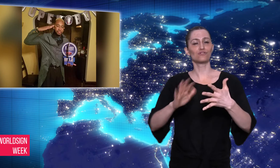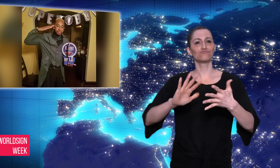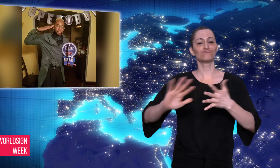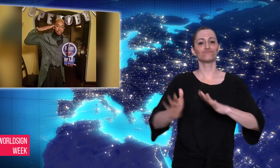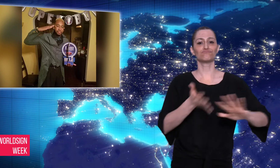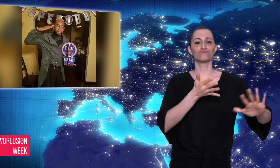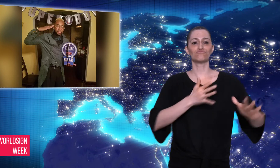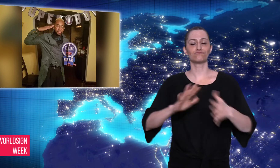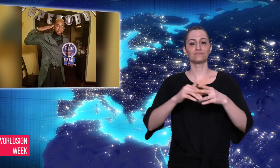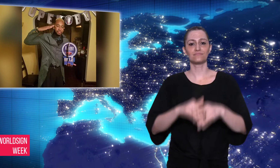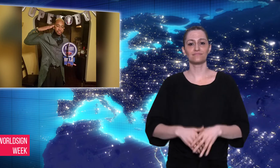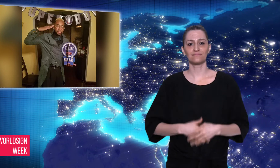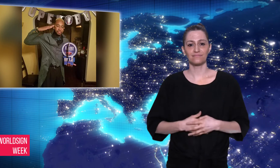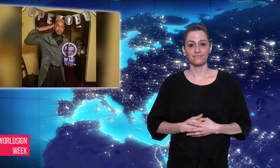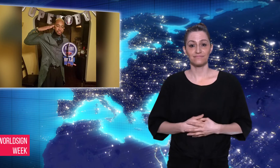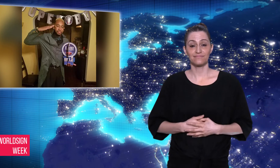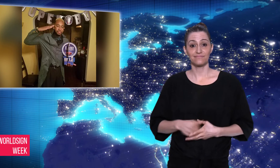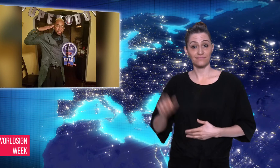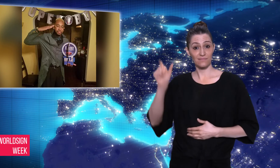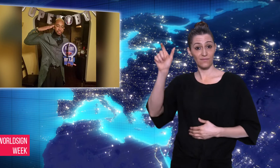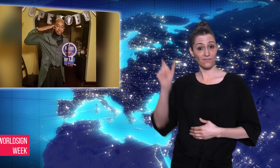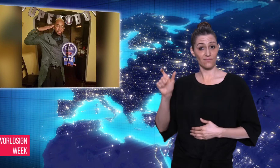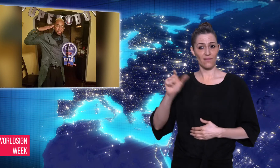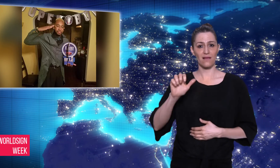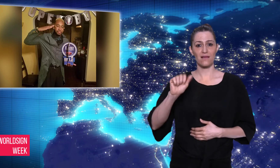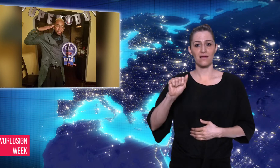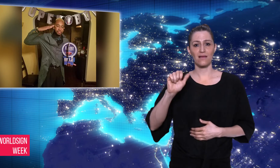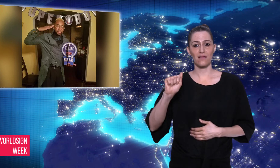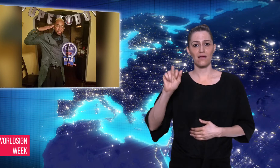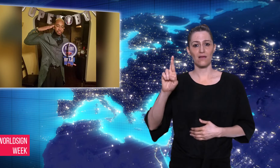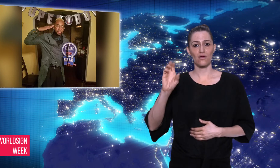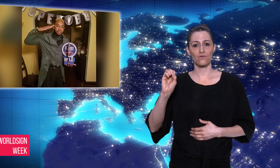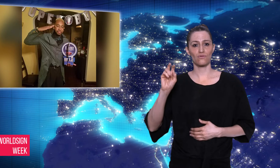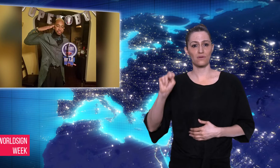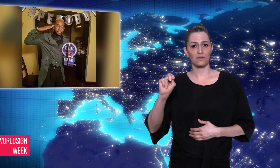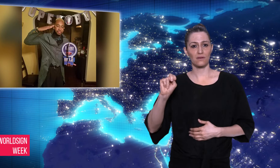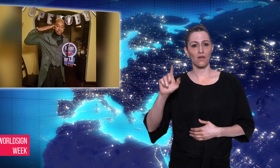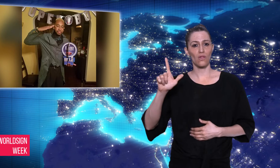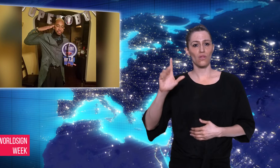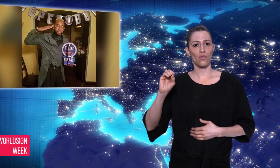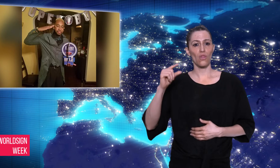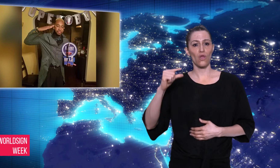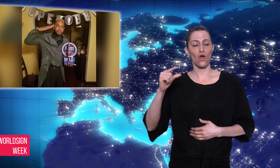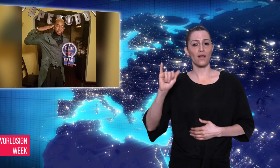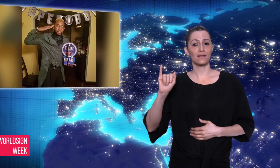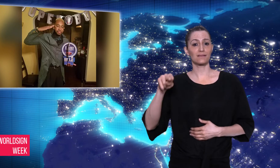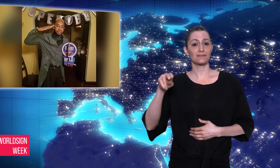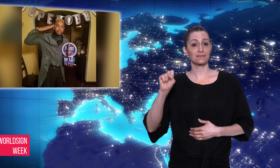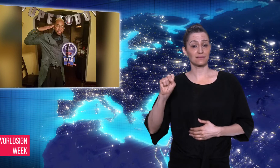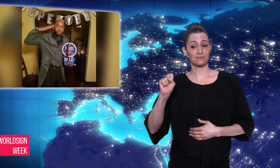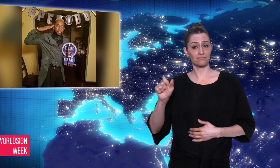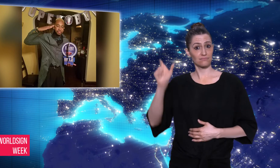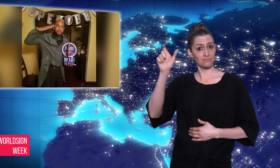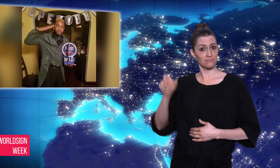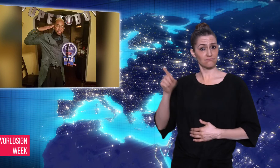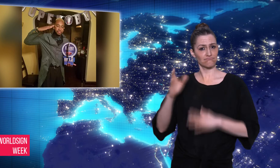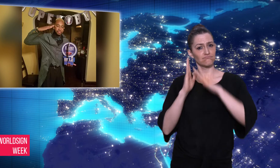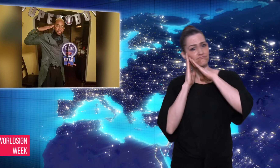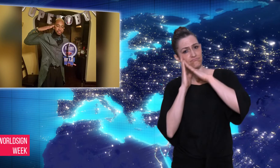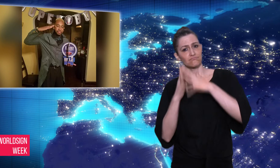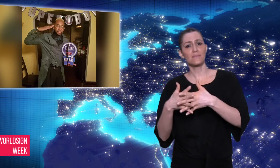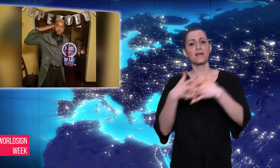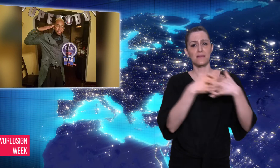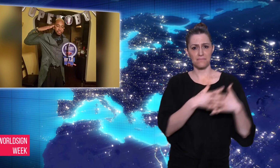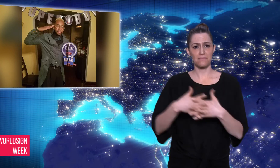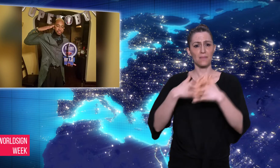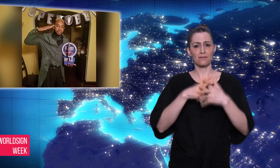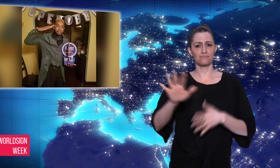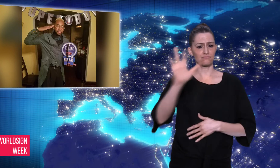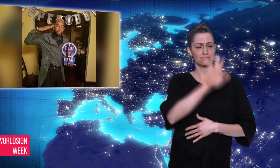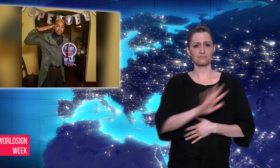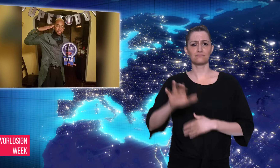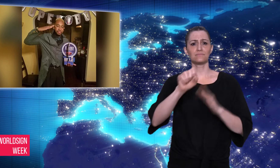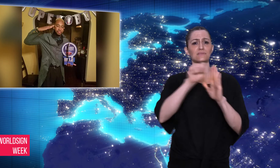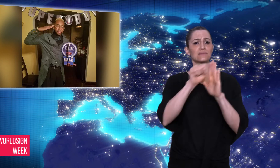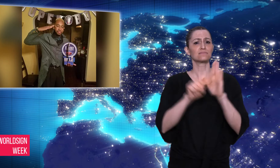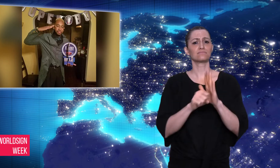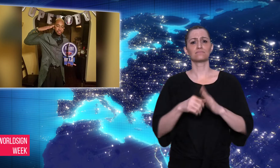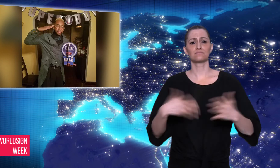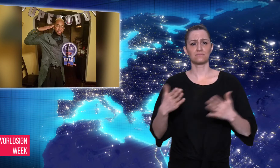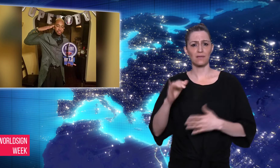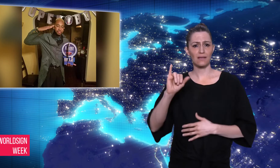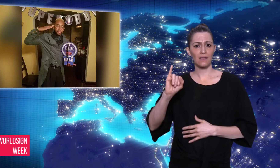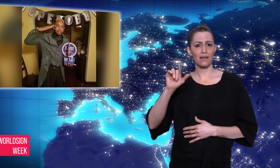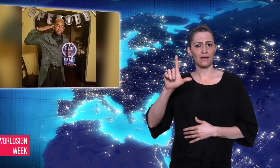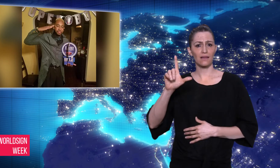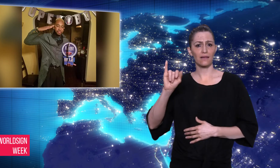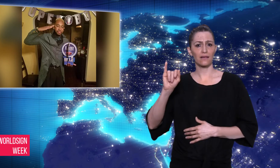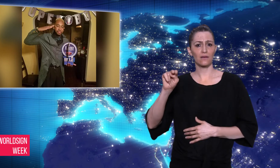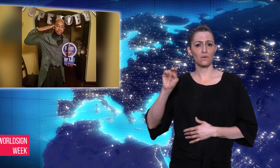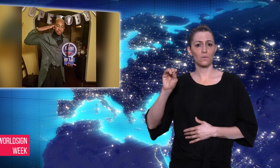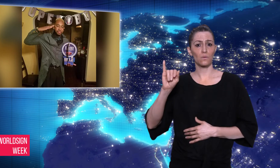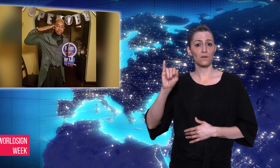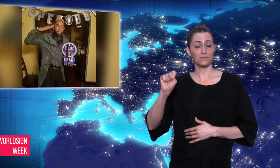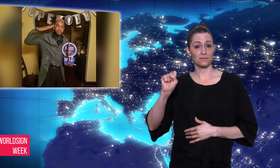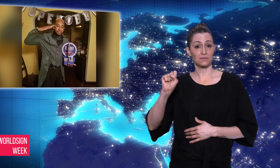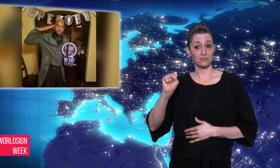American Sign Language. Aarron Loggins, from the USA state of